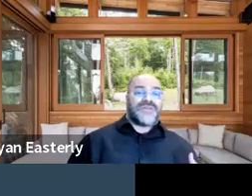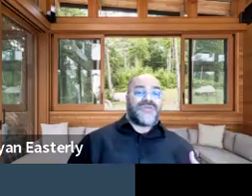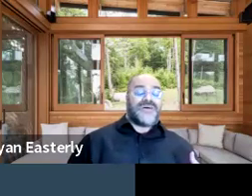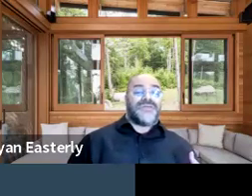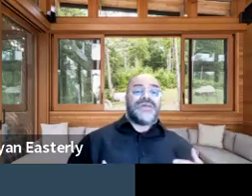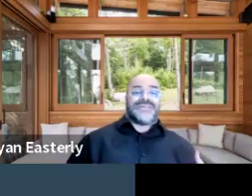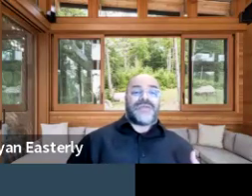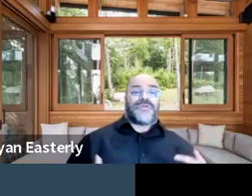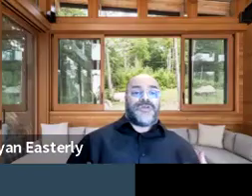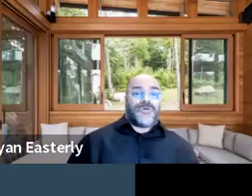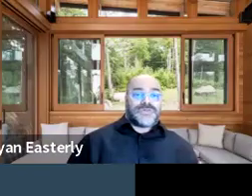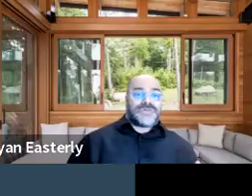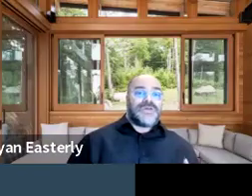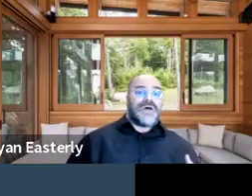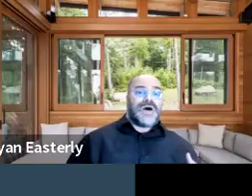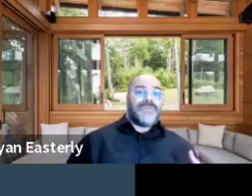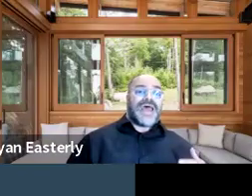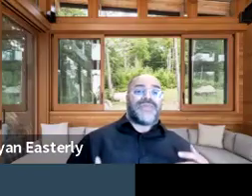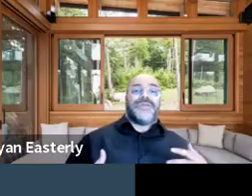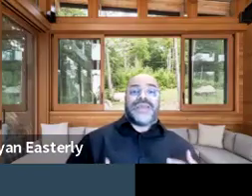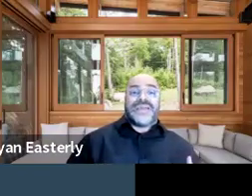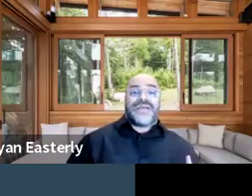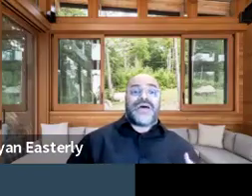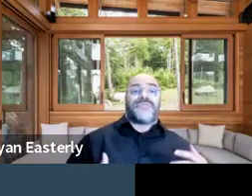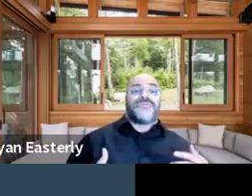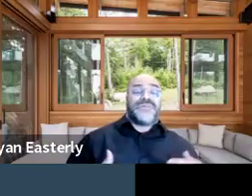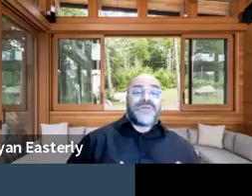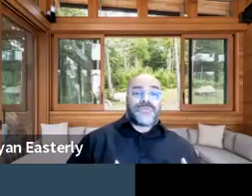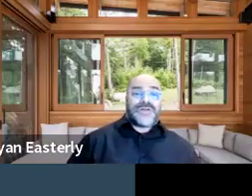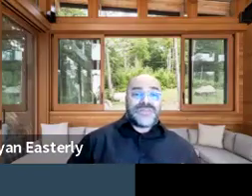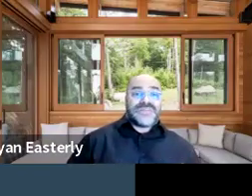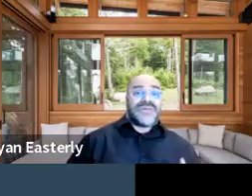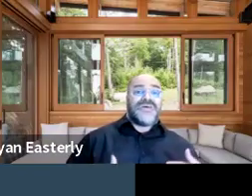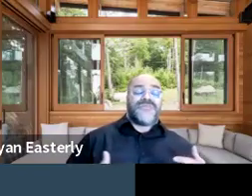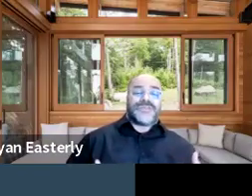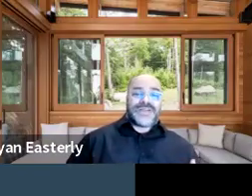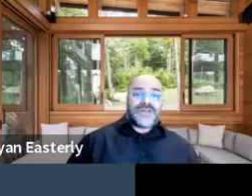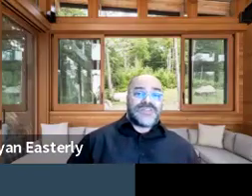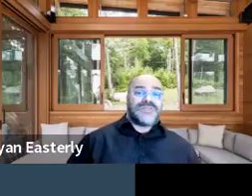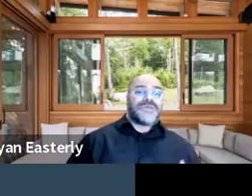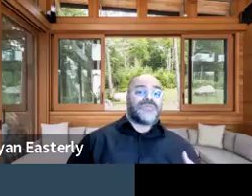perspective of disabled adults. At the beginning of the development process for technologies,